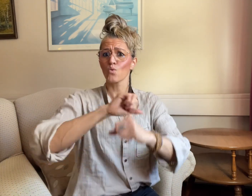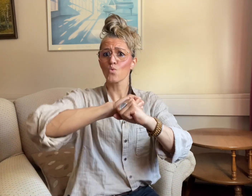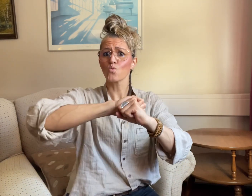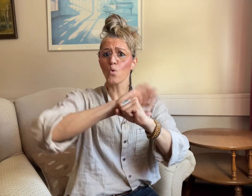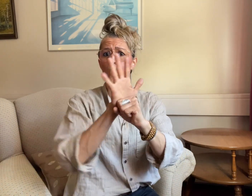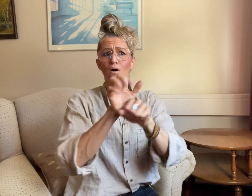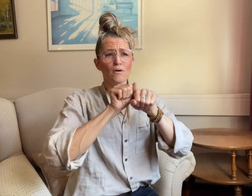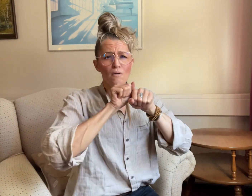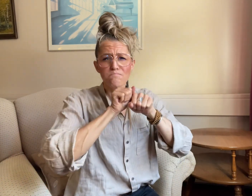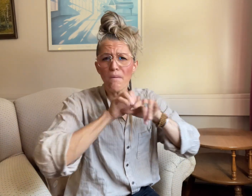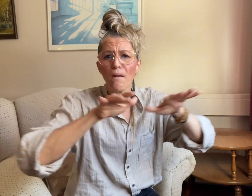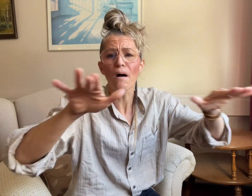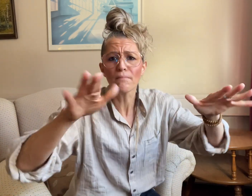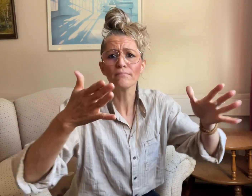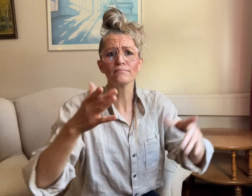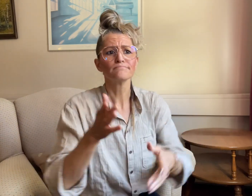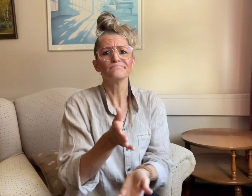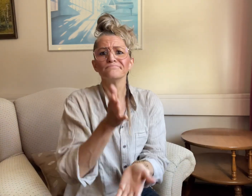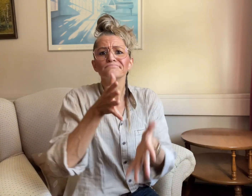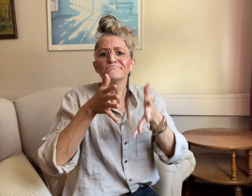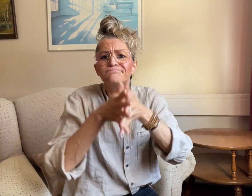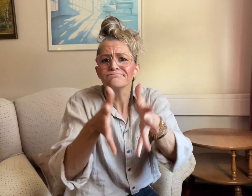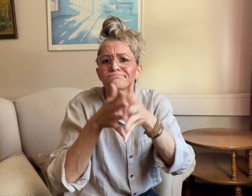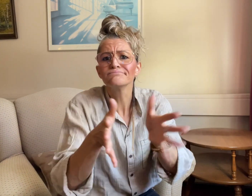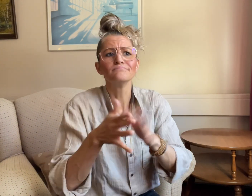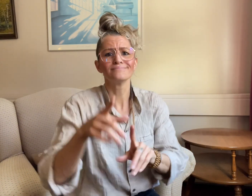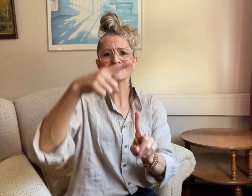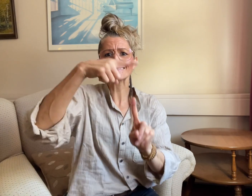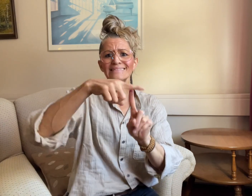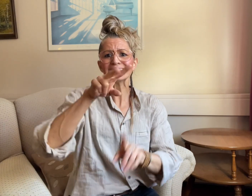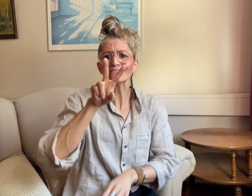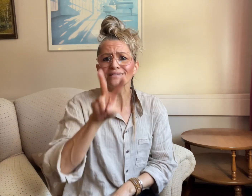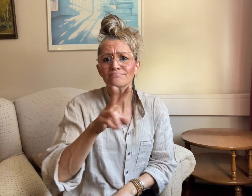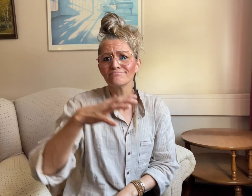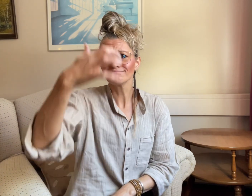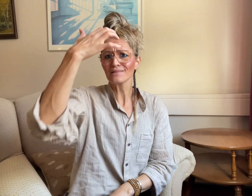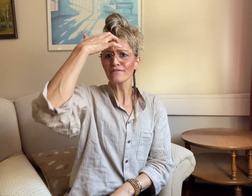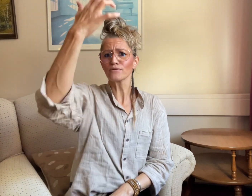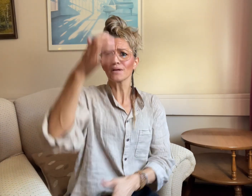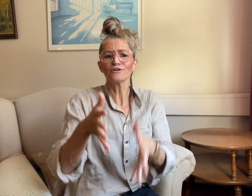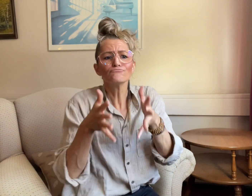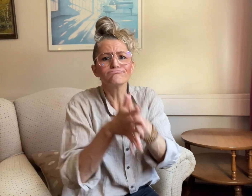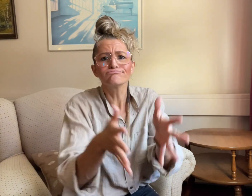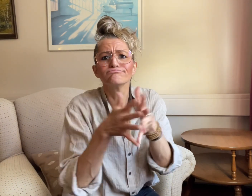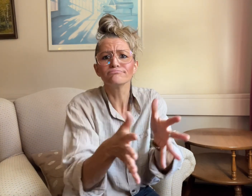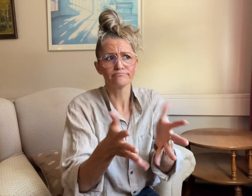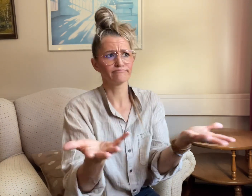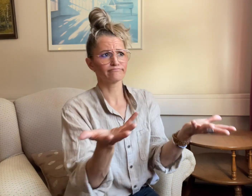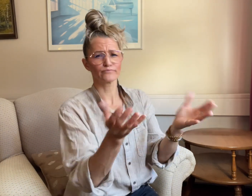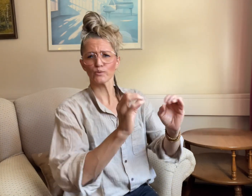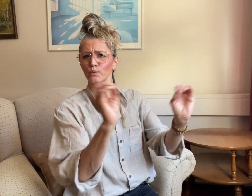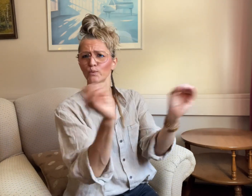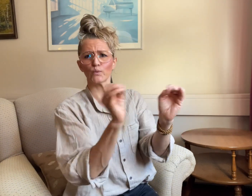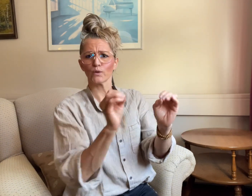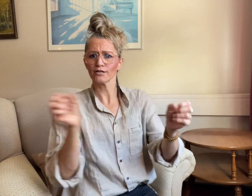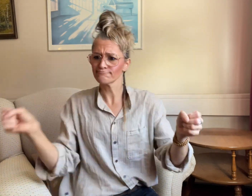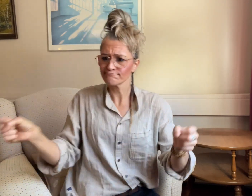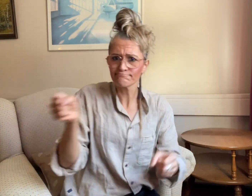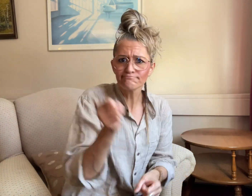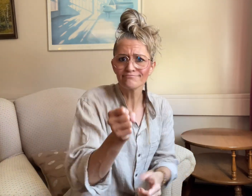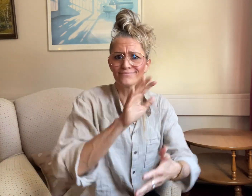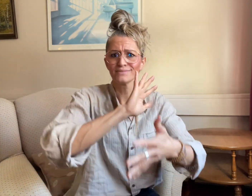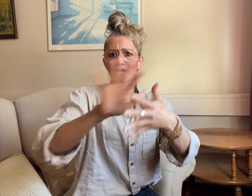during televised COVID-19 briefings. Campaigner